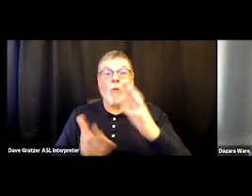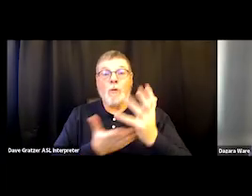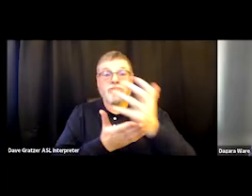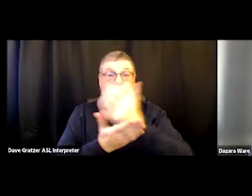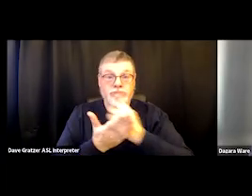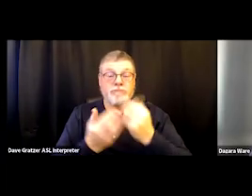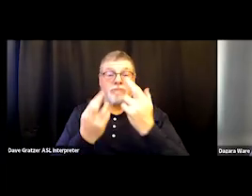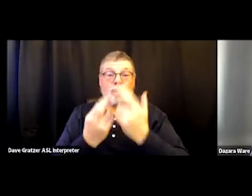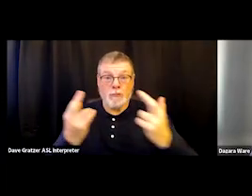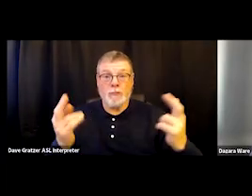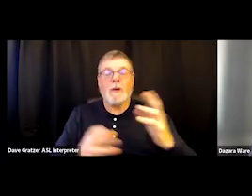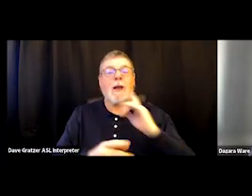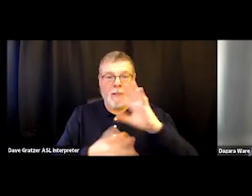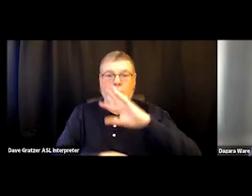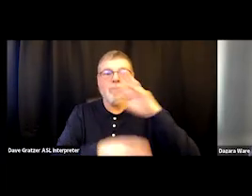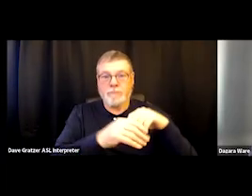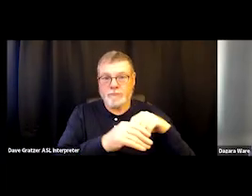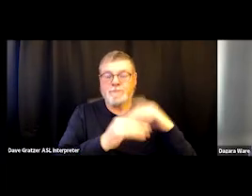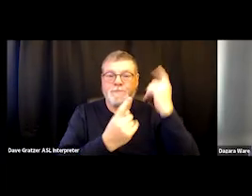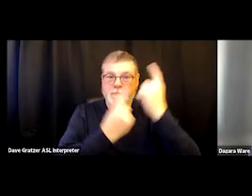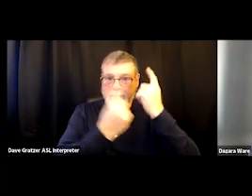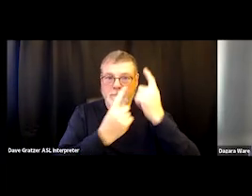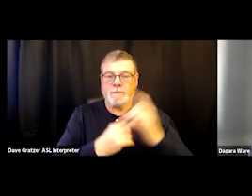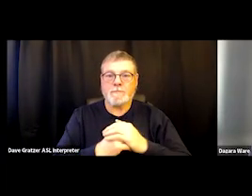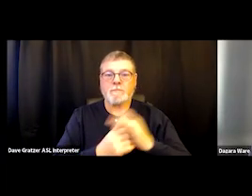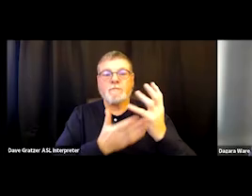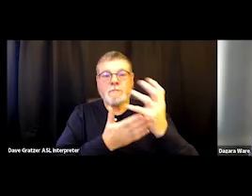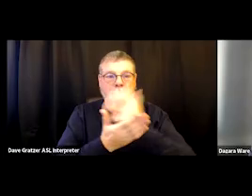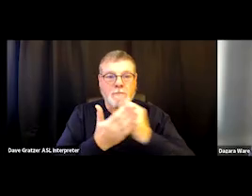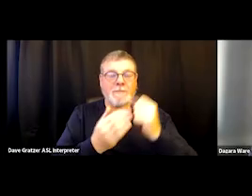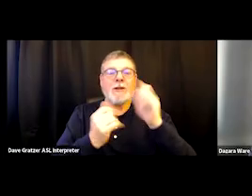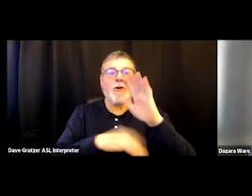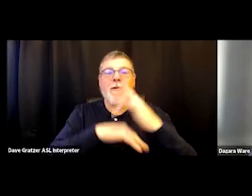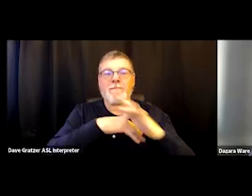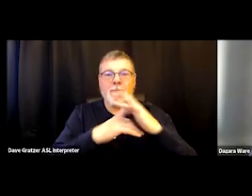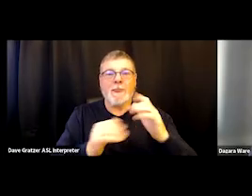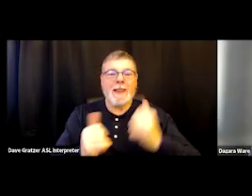for that household are considered. They look at income and resources and also living arrangements.